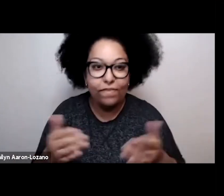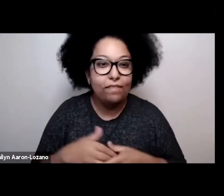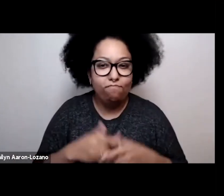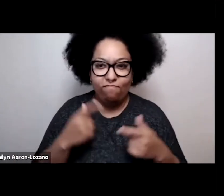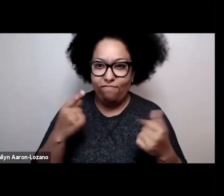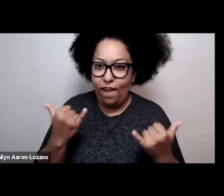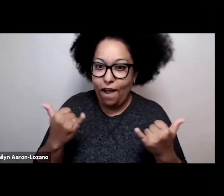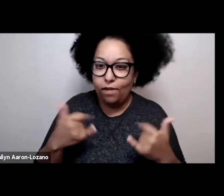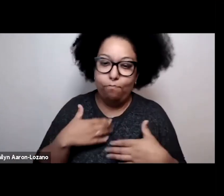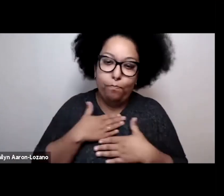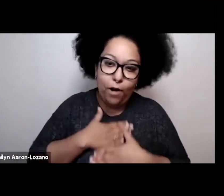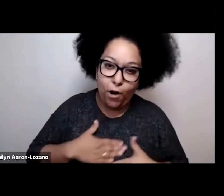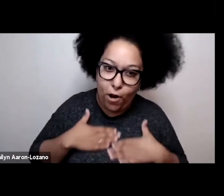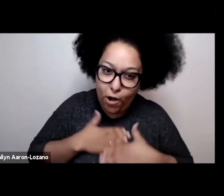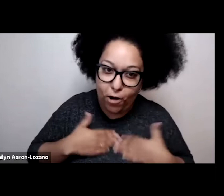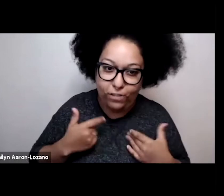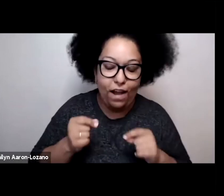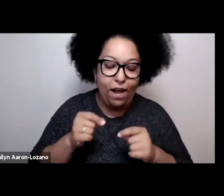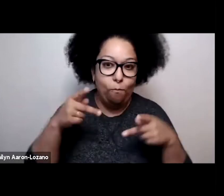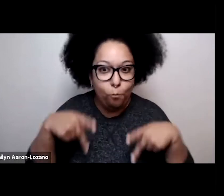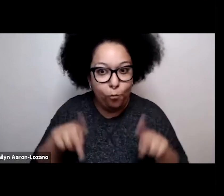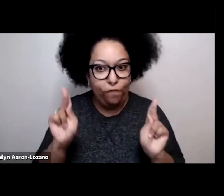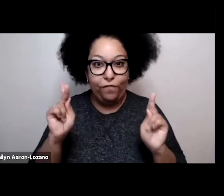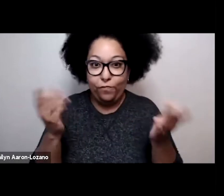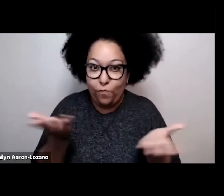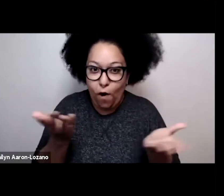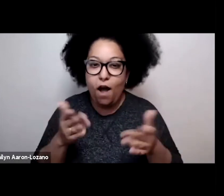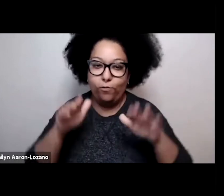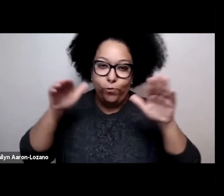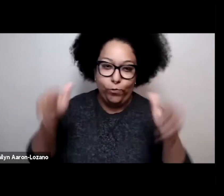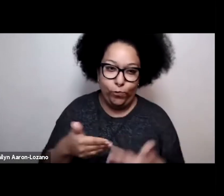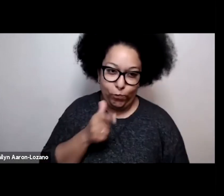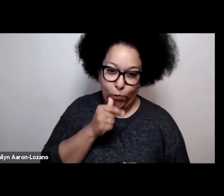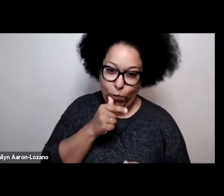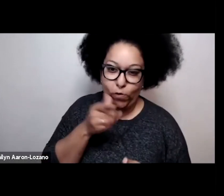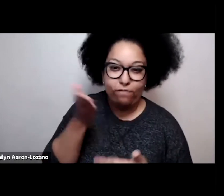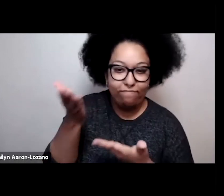hello and welcome to everyone thank you for being here today we really appreciate the privilege